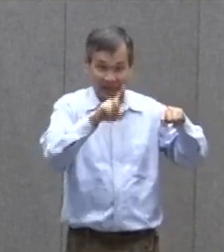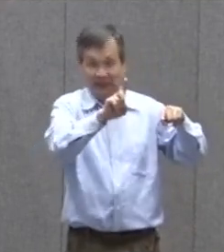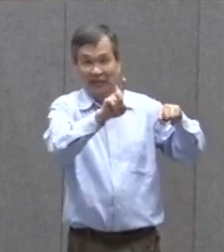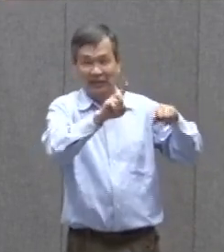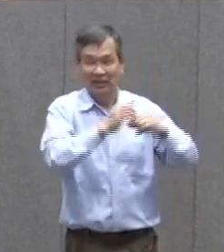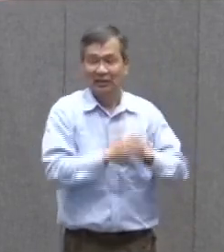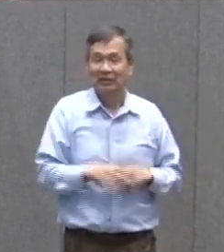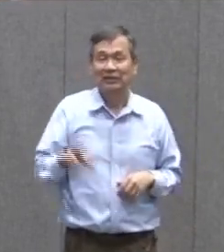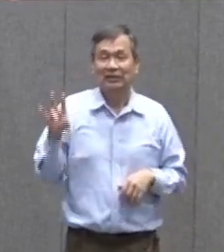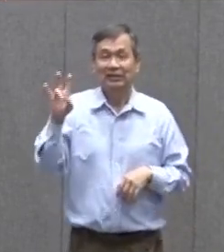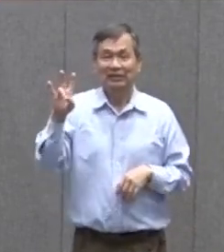A match for seven.